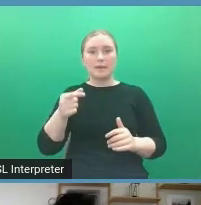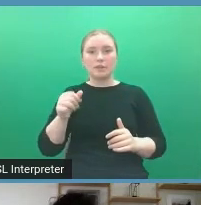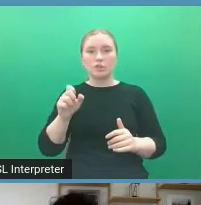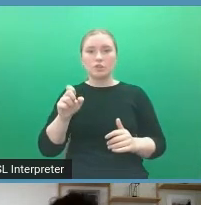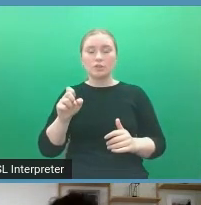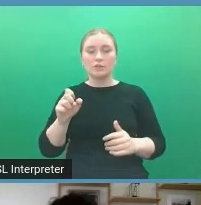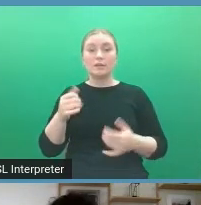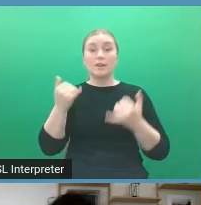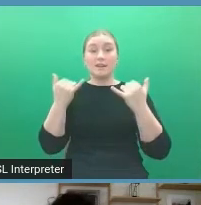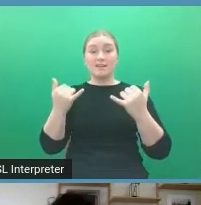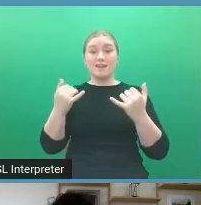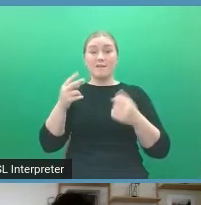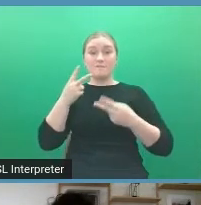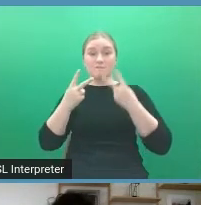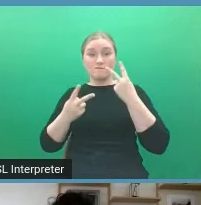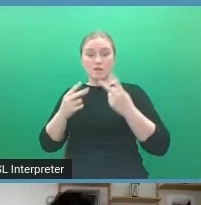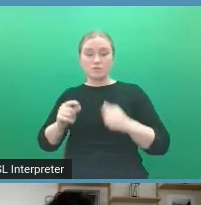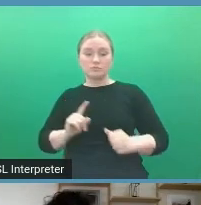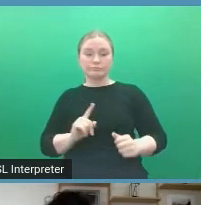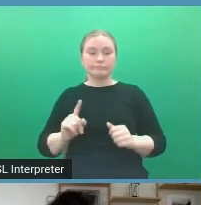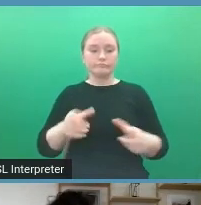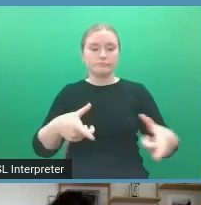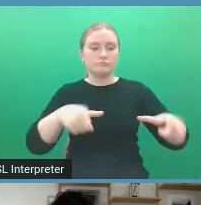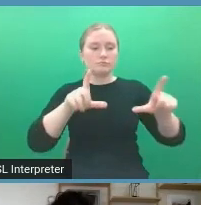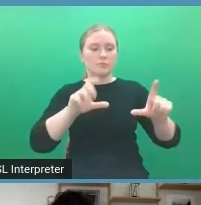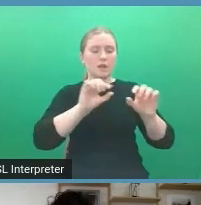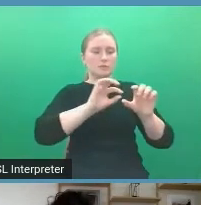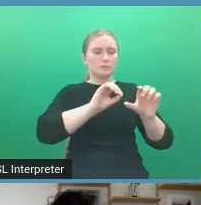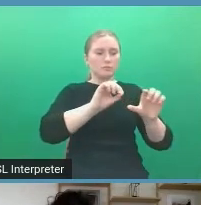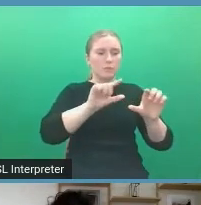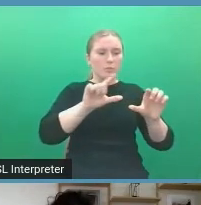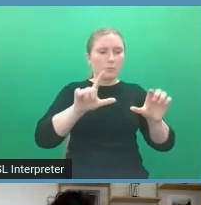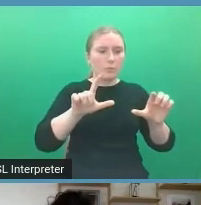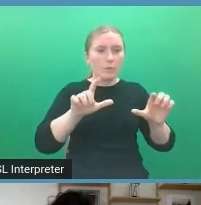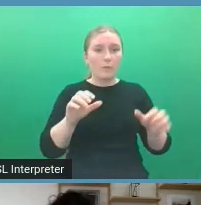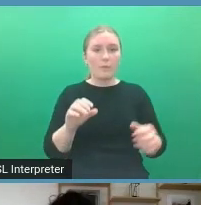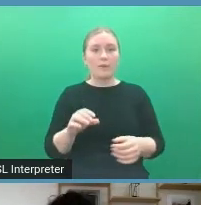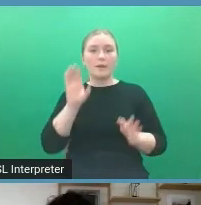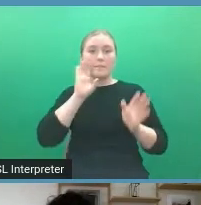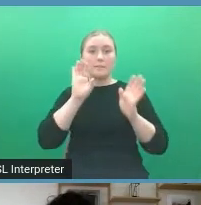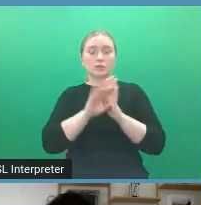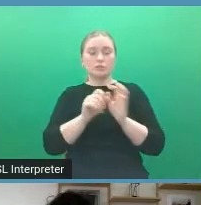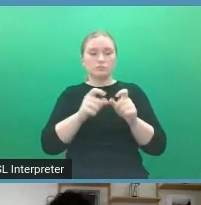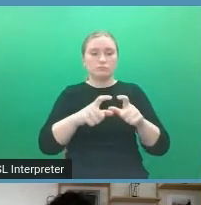and zoom and scale in and view the fine details of the object that they wouldn't otherwise be